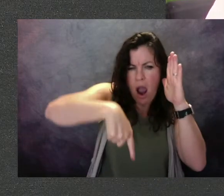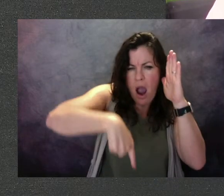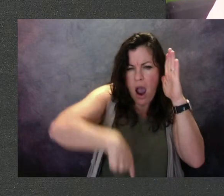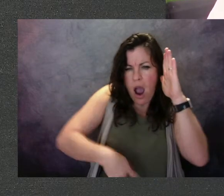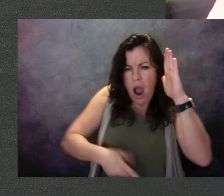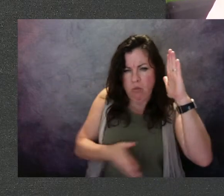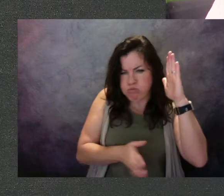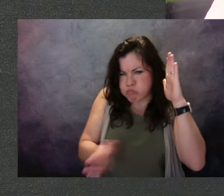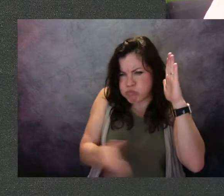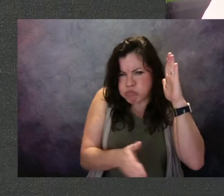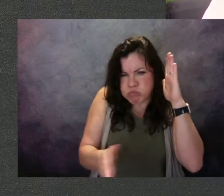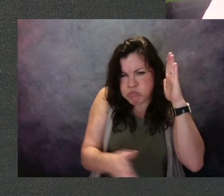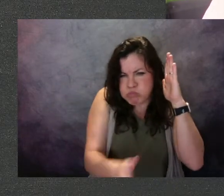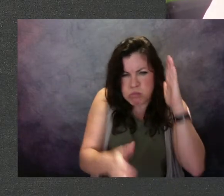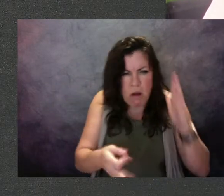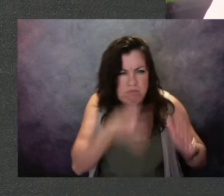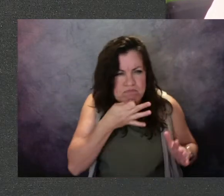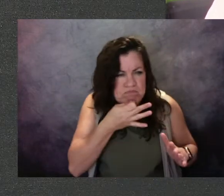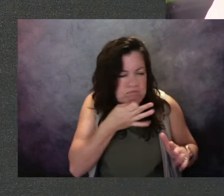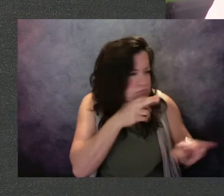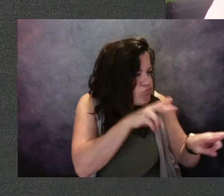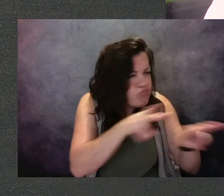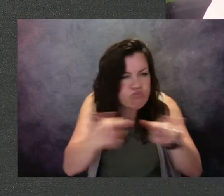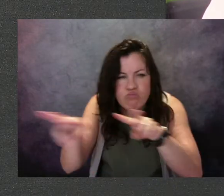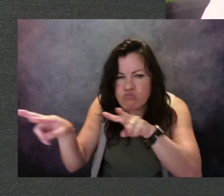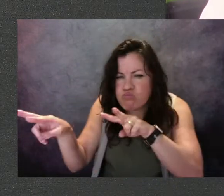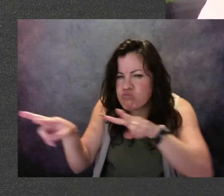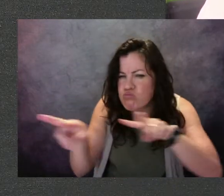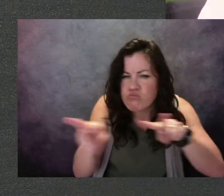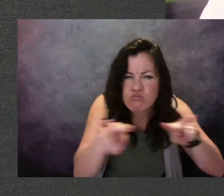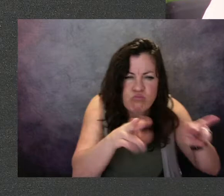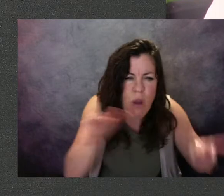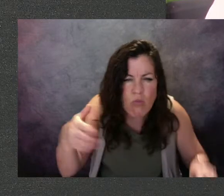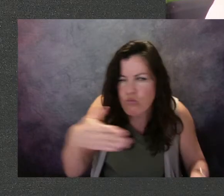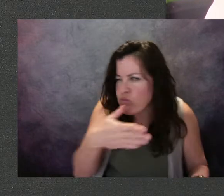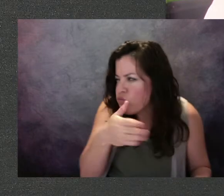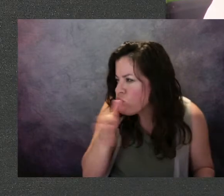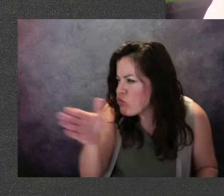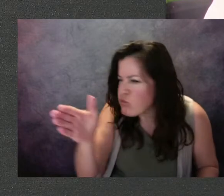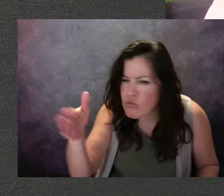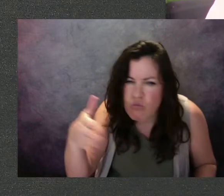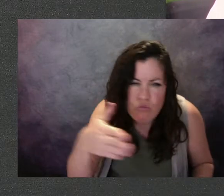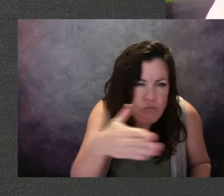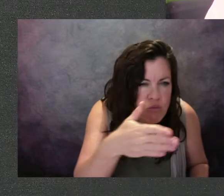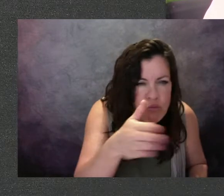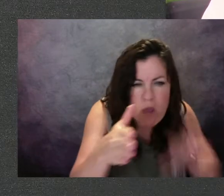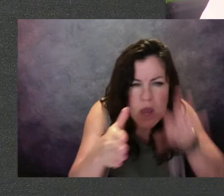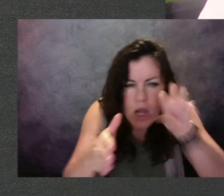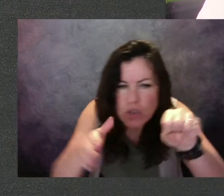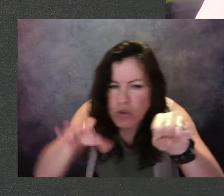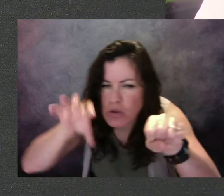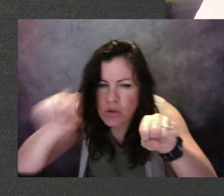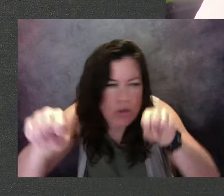It's got very good vision and very dim lit water which it makes it a very good survivor. Very good.